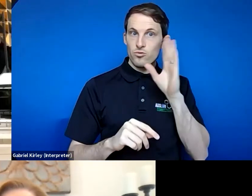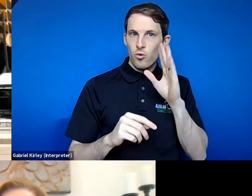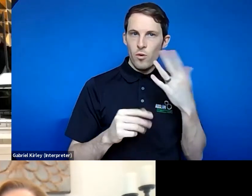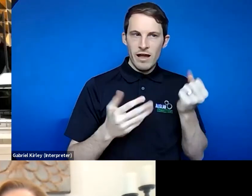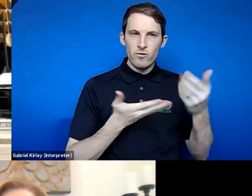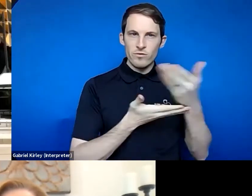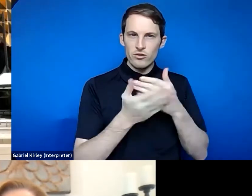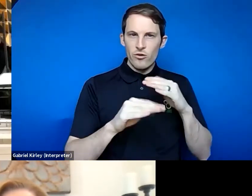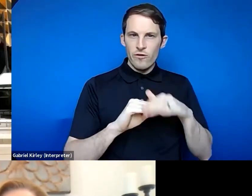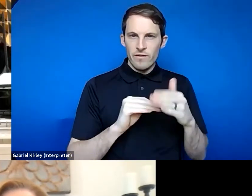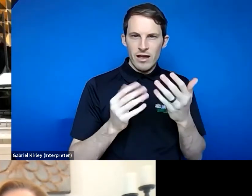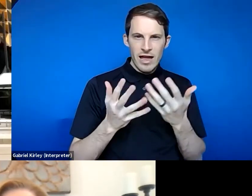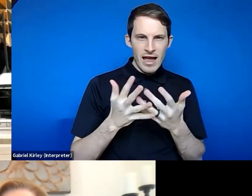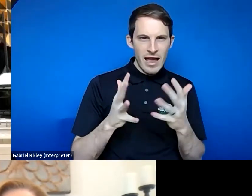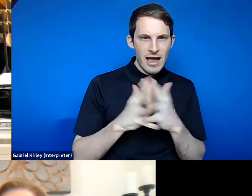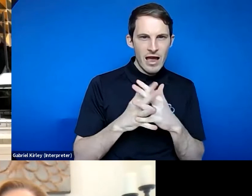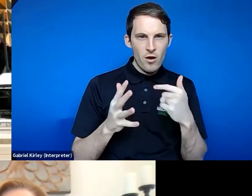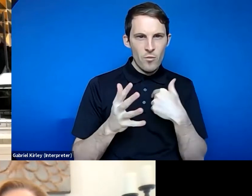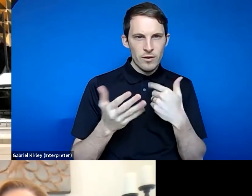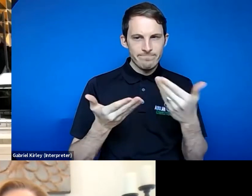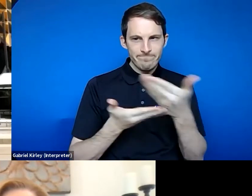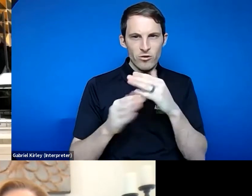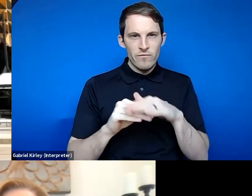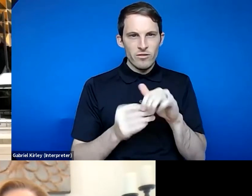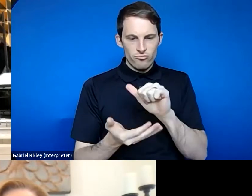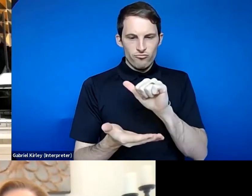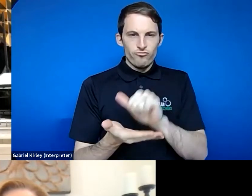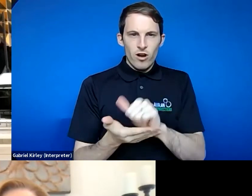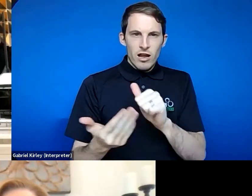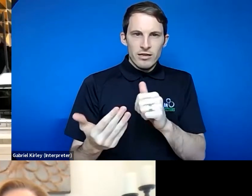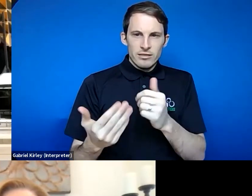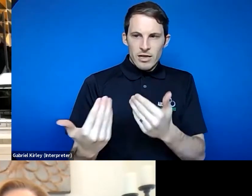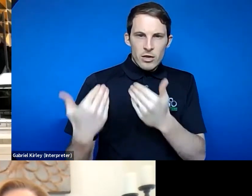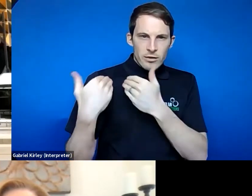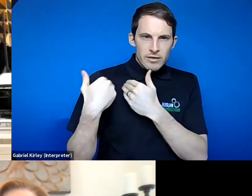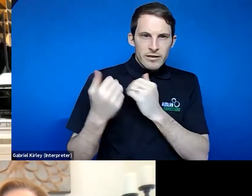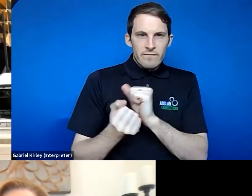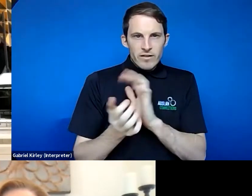pursue the right forms of accountability and freedom, community resilience and sustainability